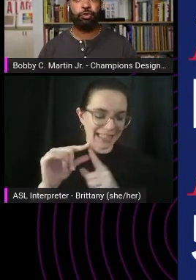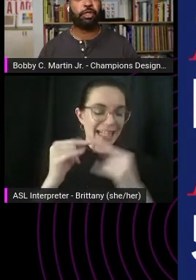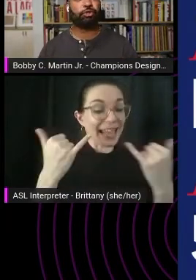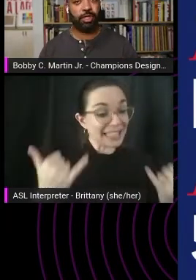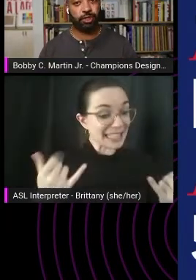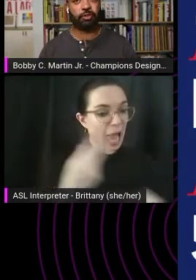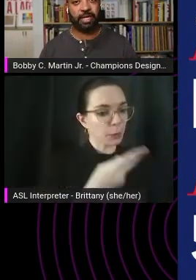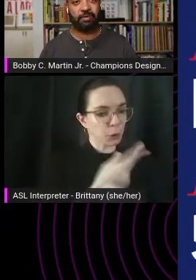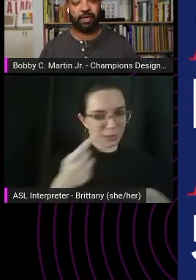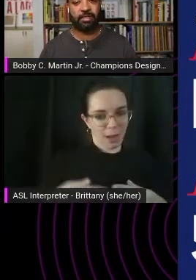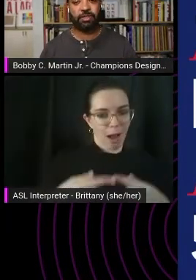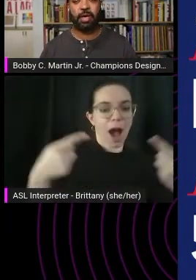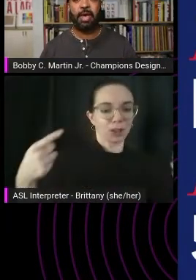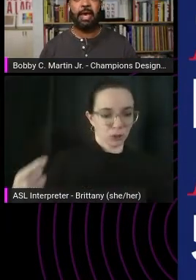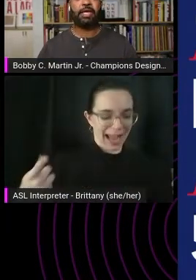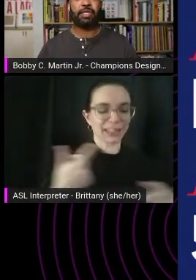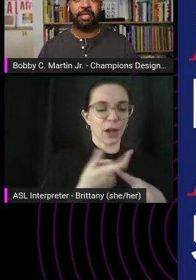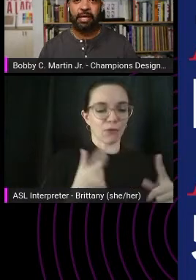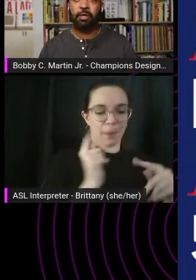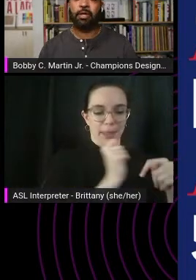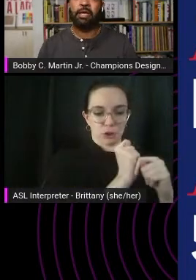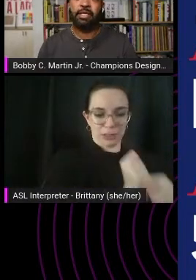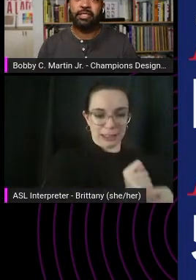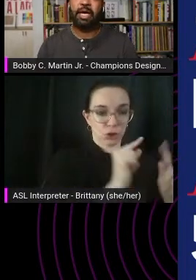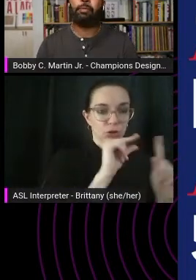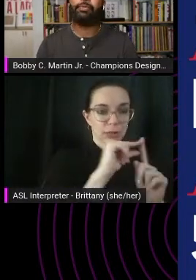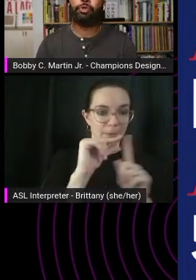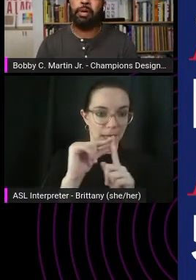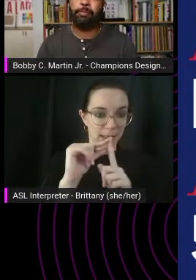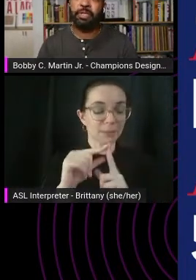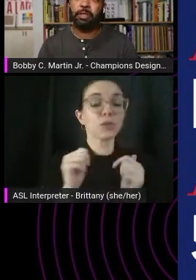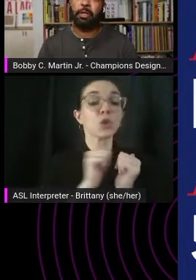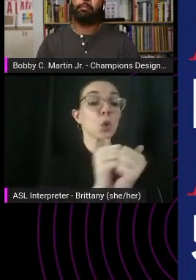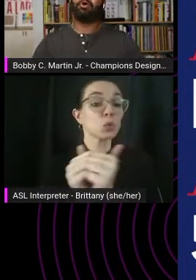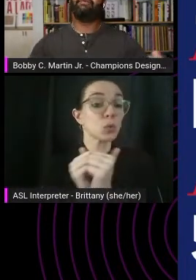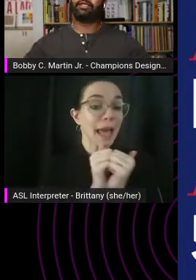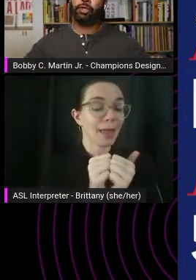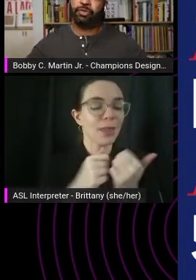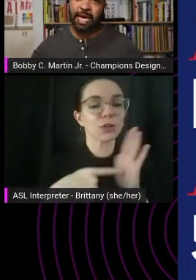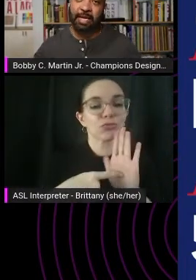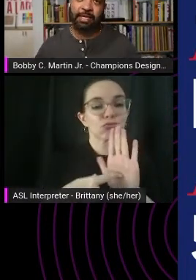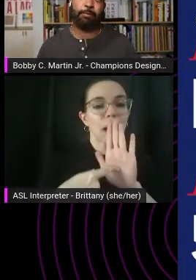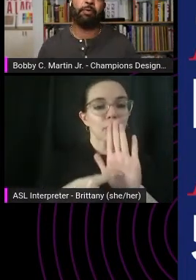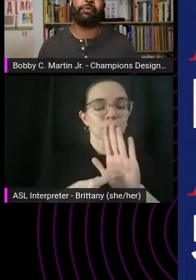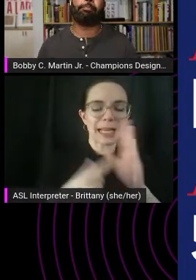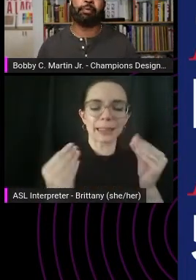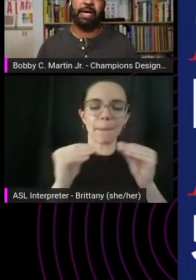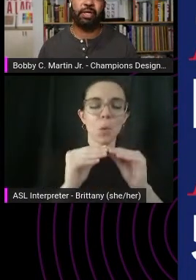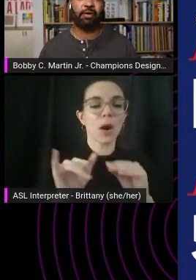to the traditional typeface. And together, this helps to represent more of that totality, more of the breadth